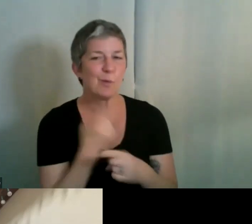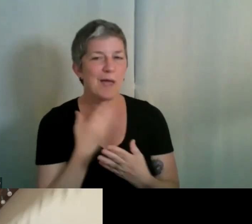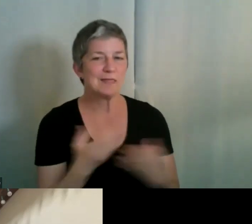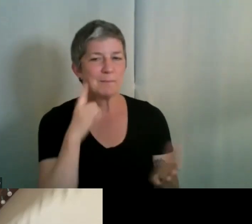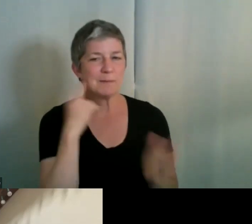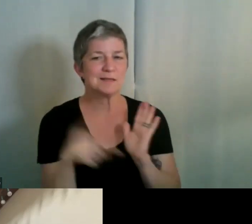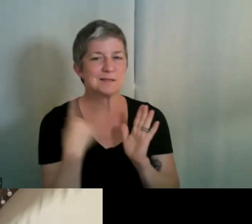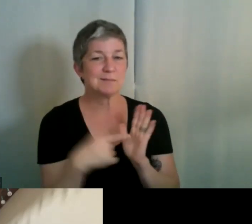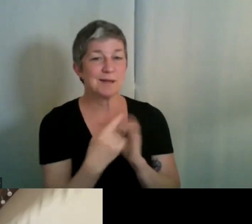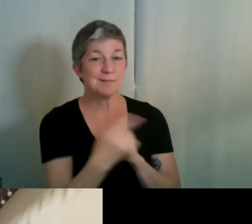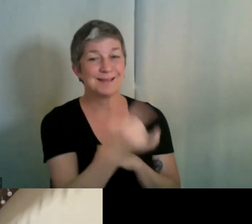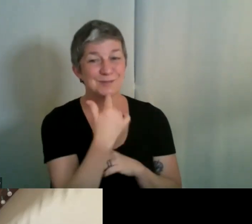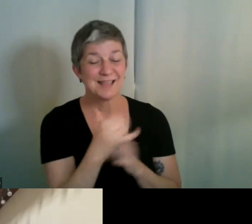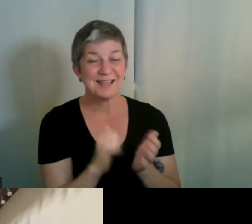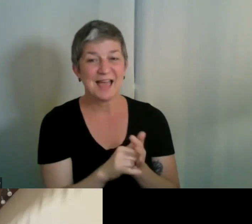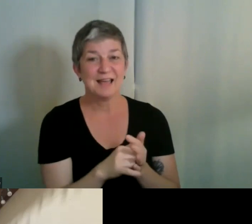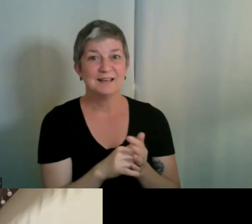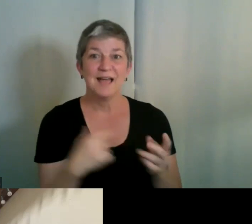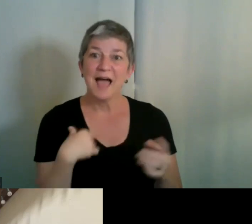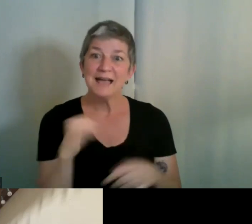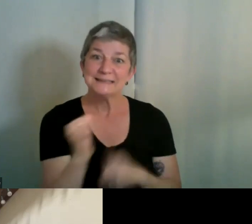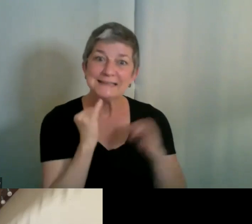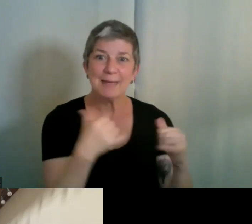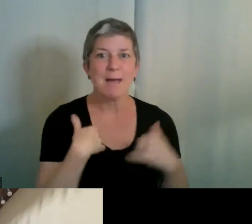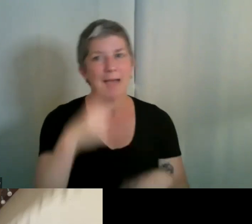said, I'm very much syllabub the person as well. So it's it's